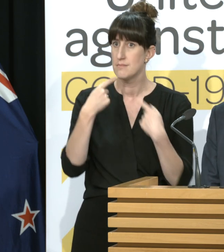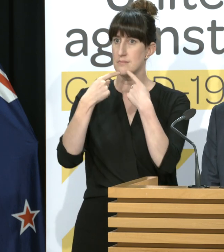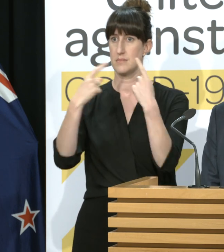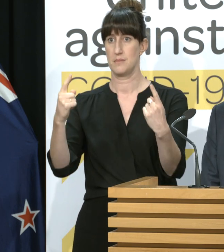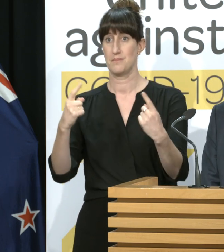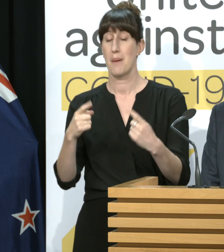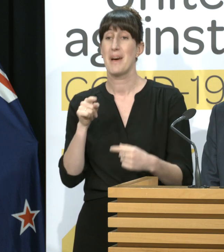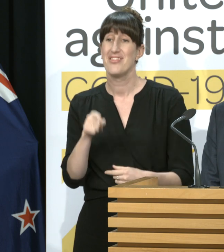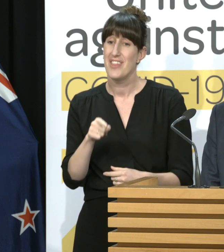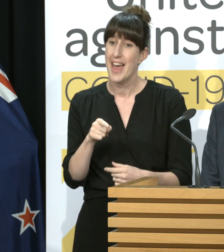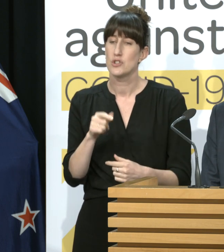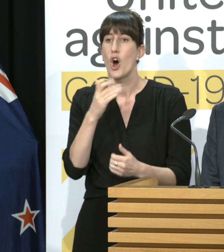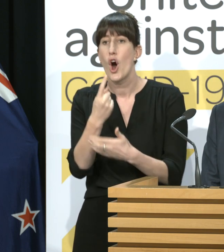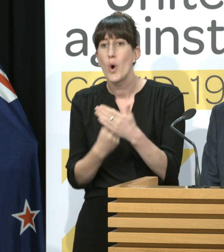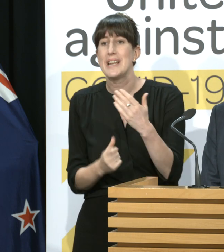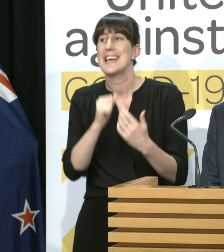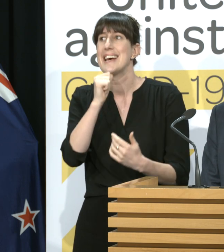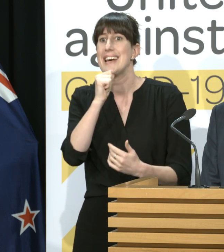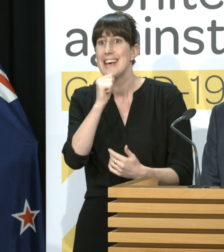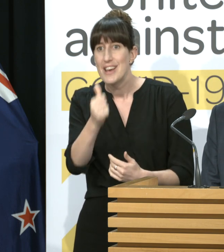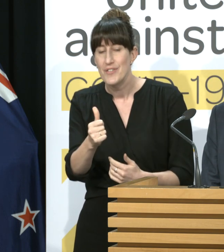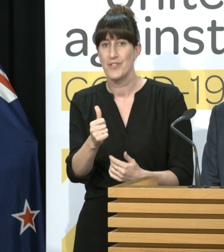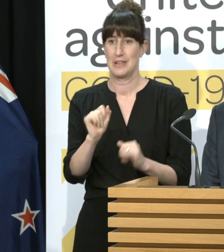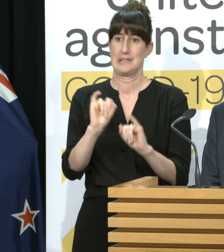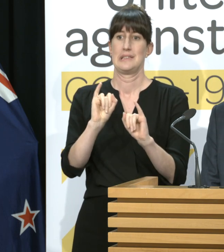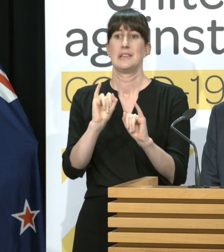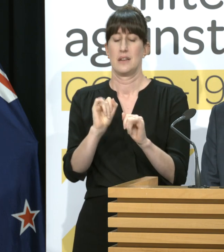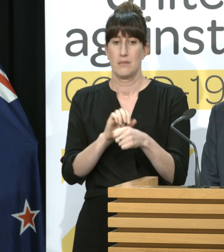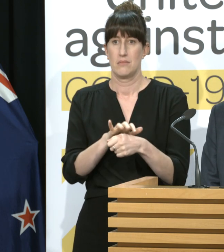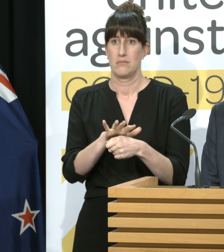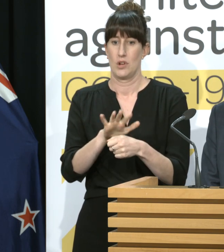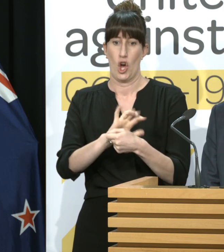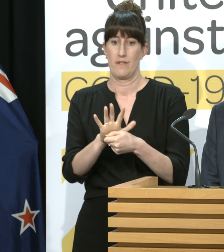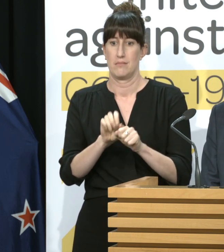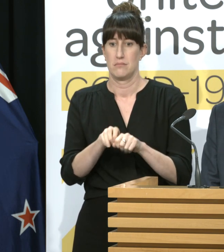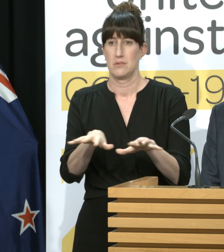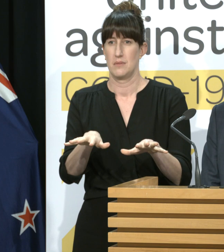scenario, we're doing everything we can to ensure that everybody can enjoy the summer holiday period.